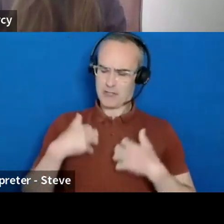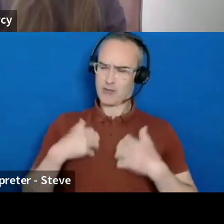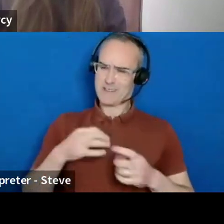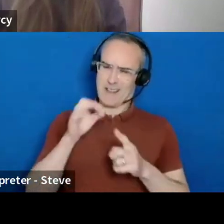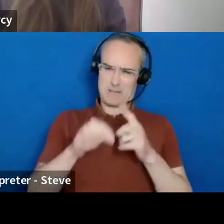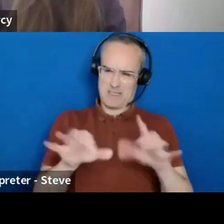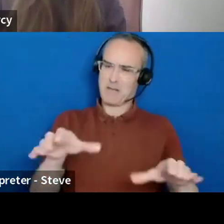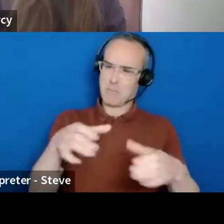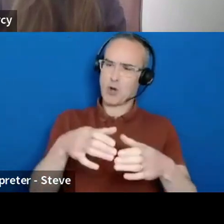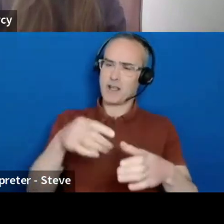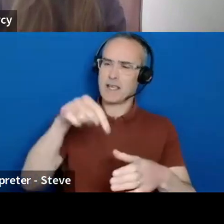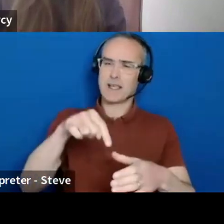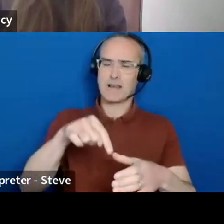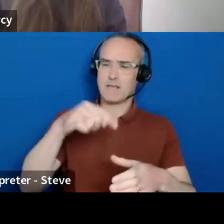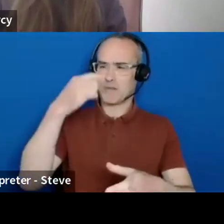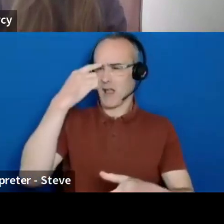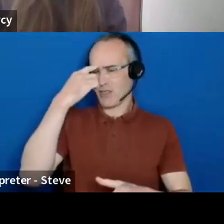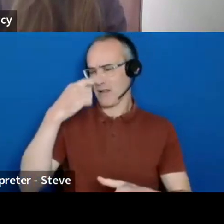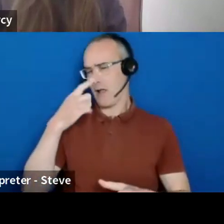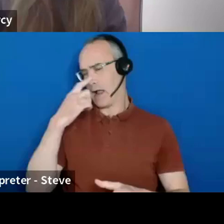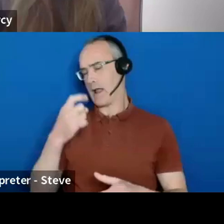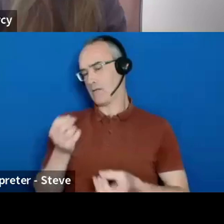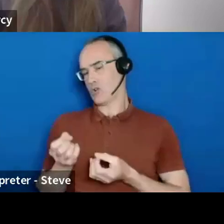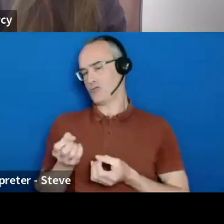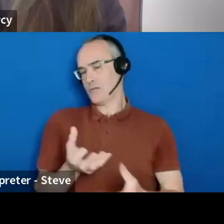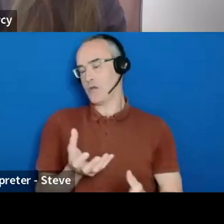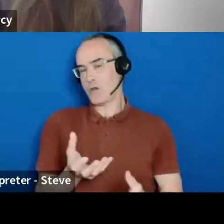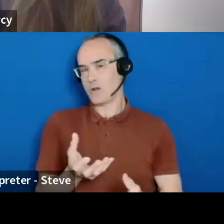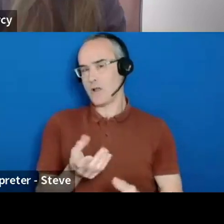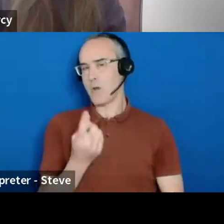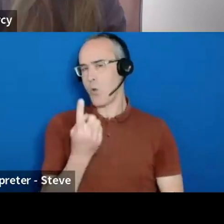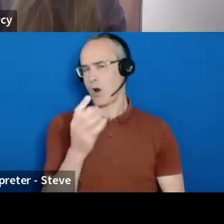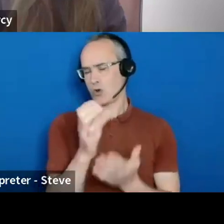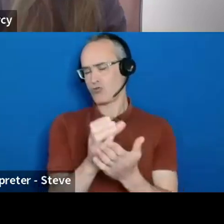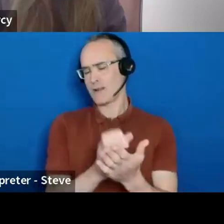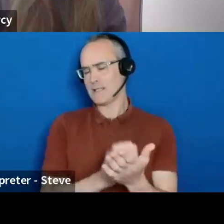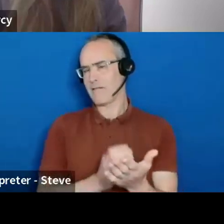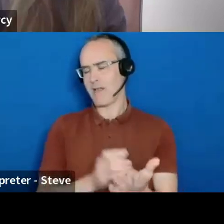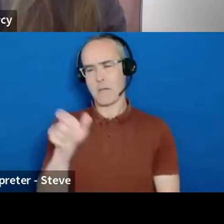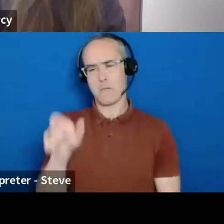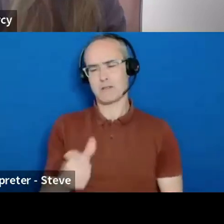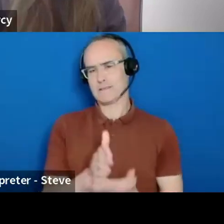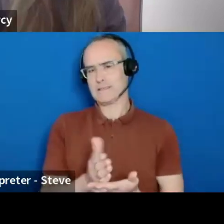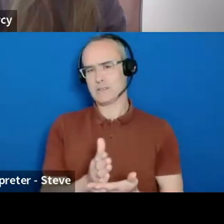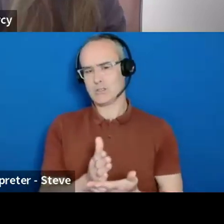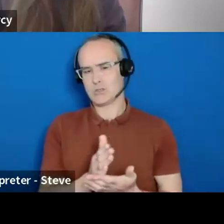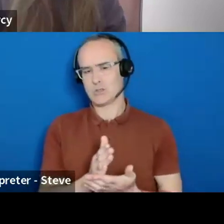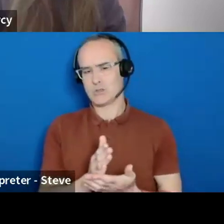They thought that they could add something. But one of the criteria they weren't so sure about, they thought, "I'm not sure I can get everything."